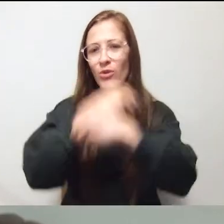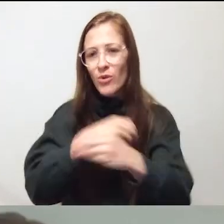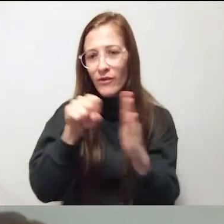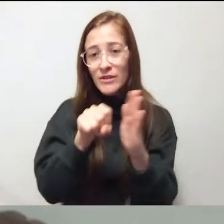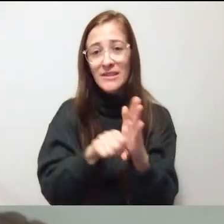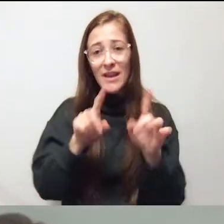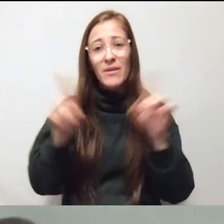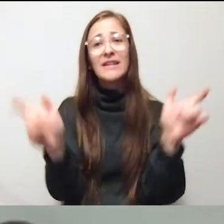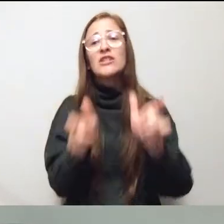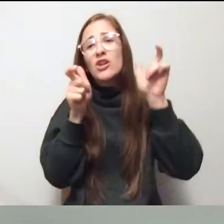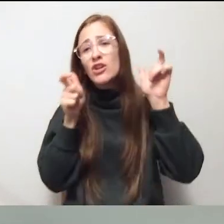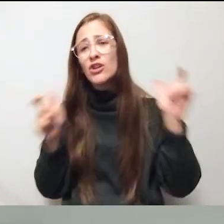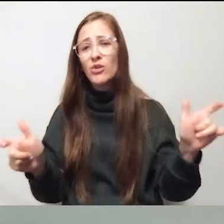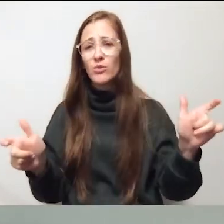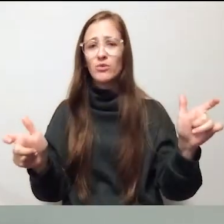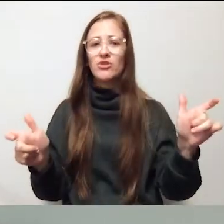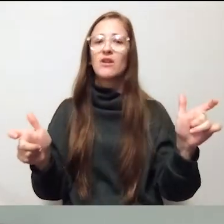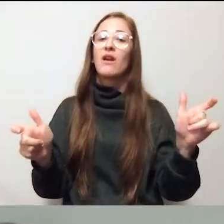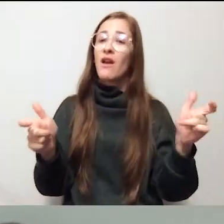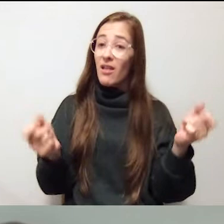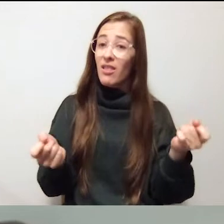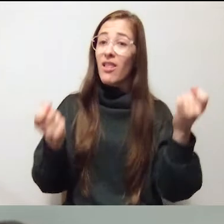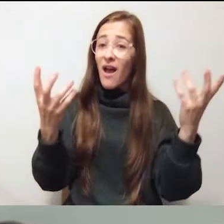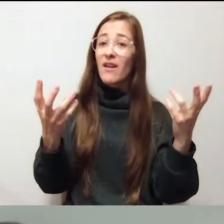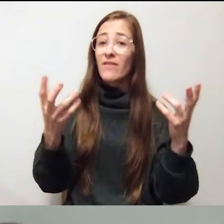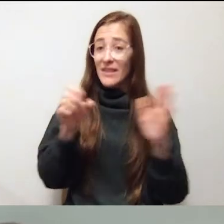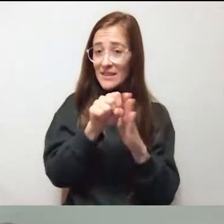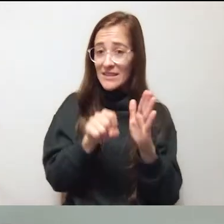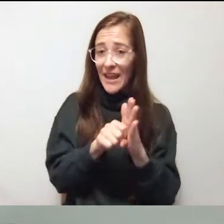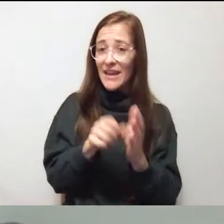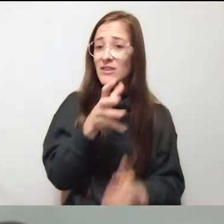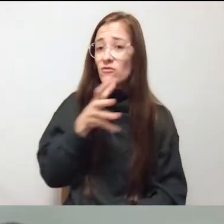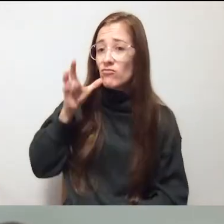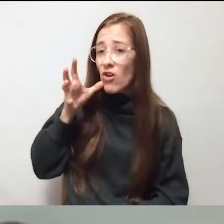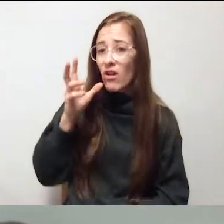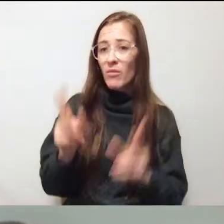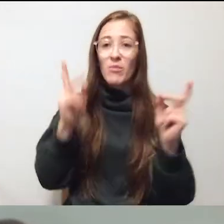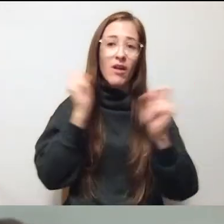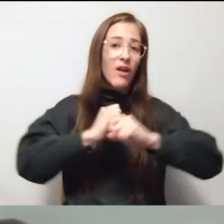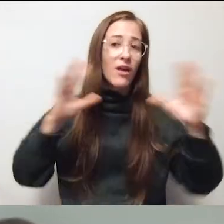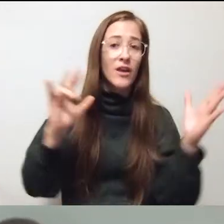And, as you spoke to most of the state is actually rural, but people think of New York as New York City, right?